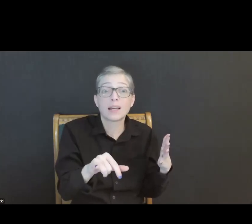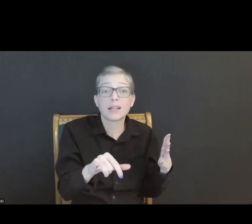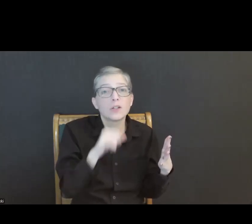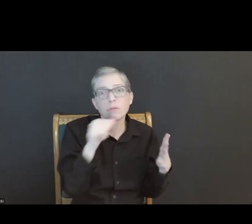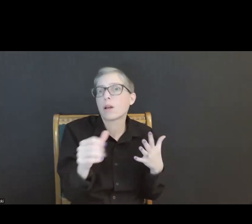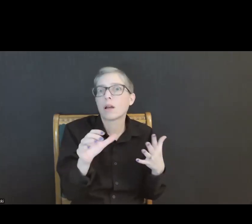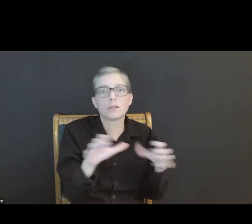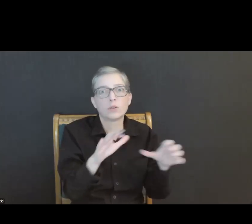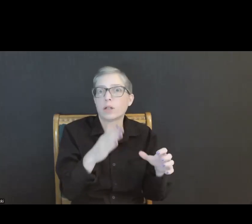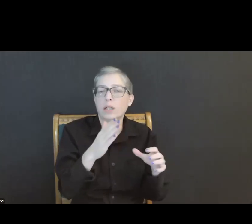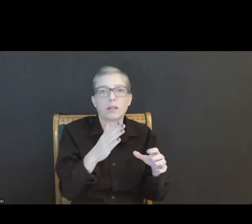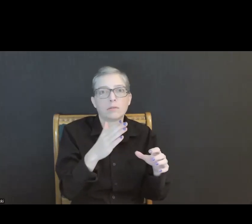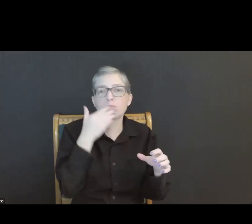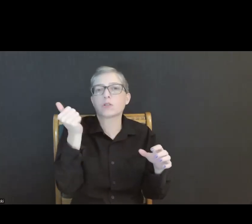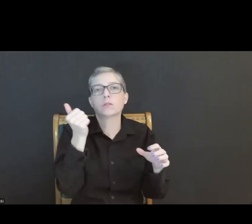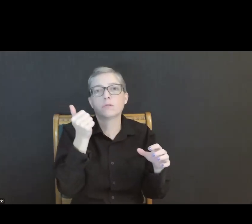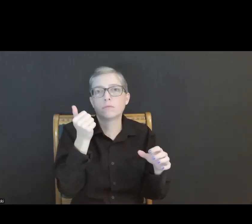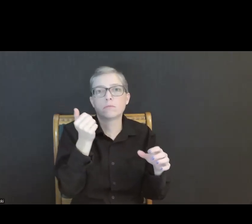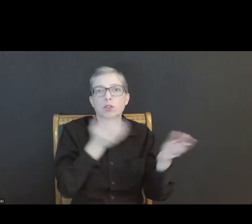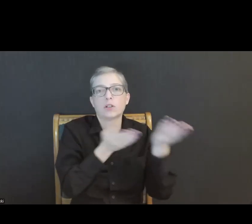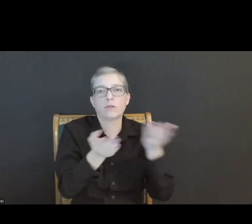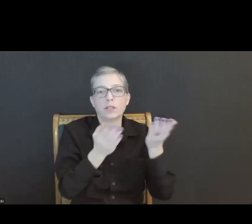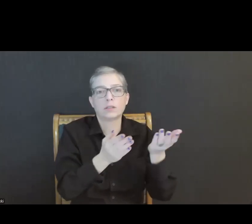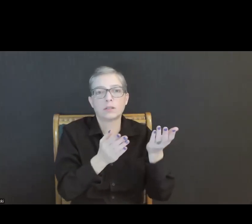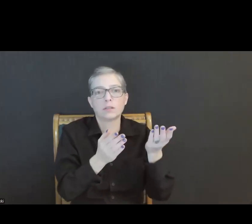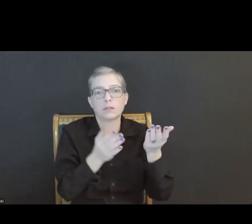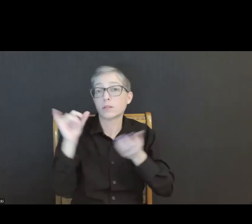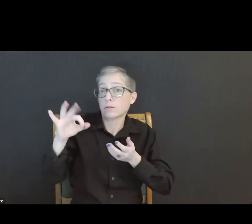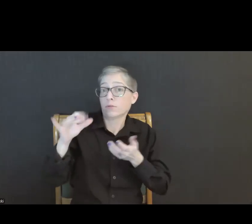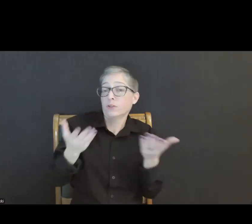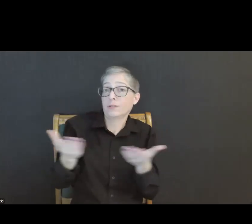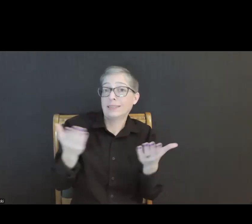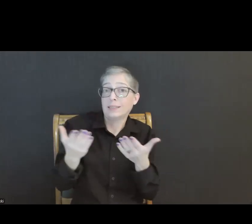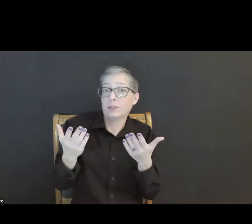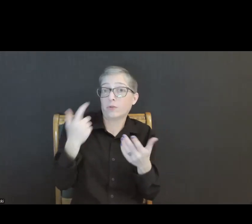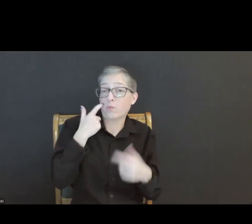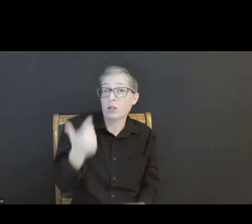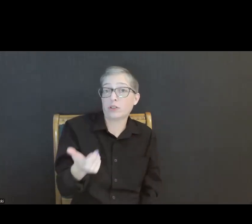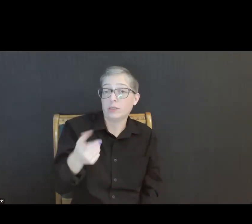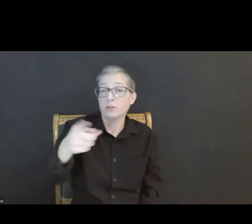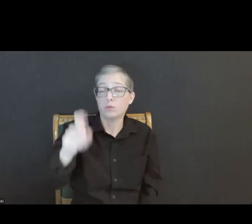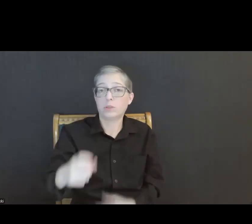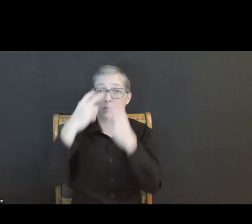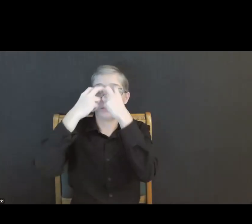and you're hearing me um you have to question what your in this for some people are really in is for